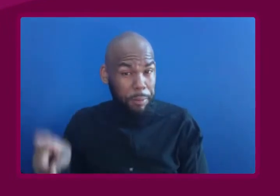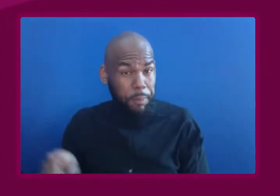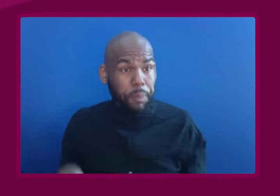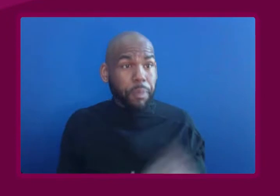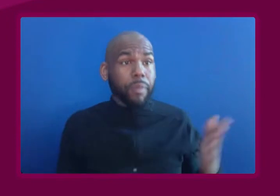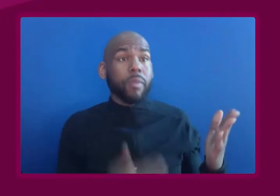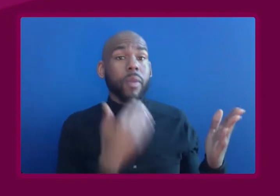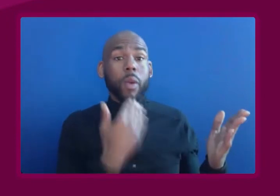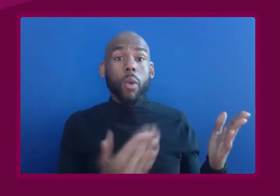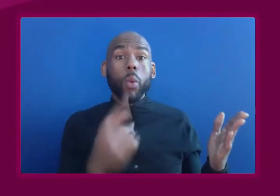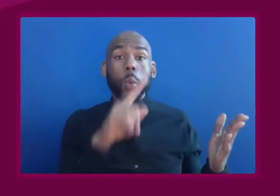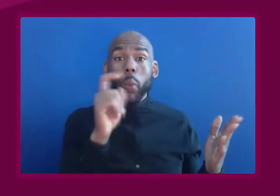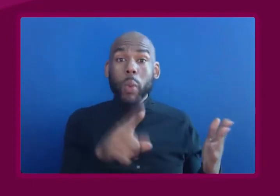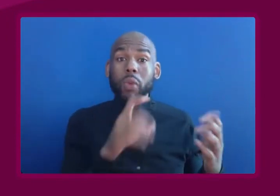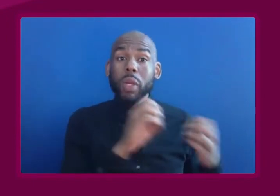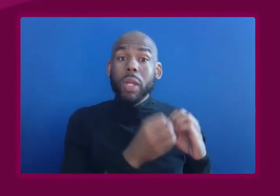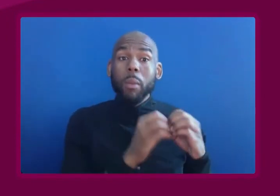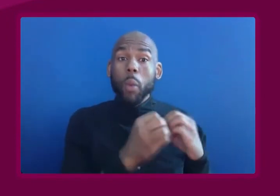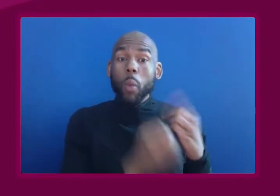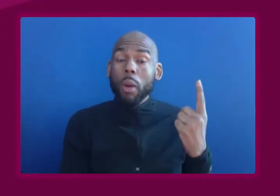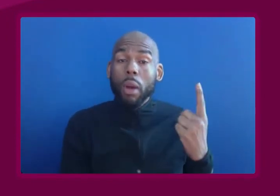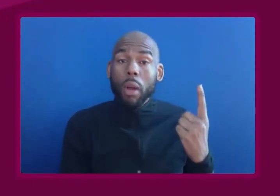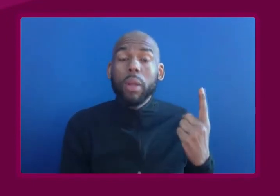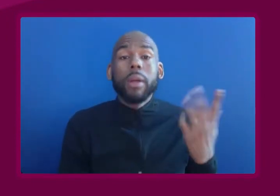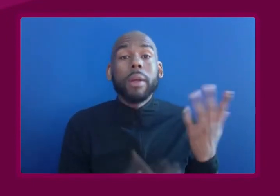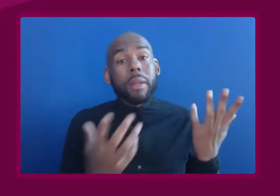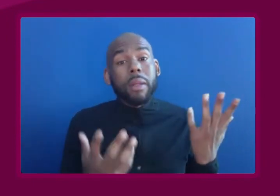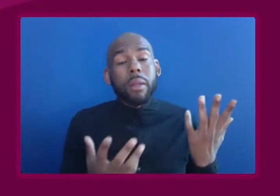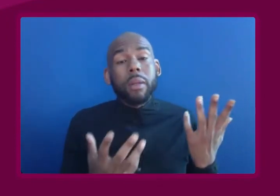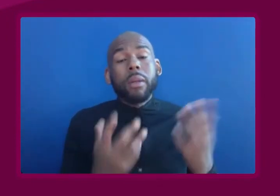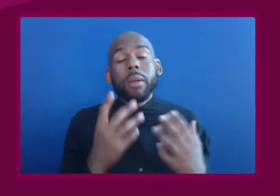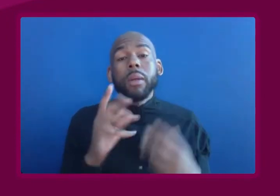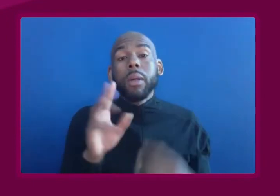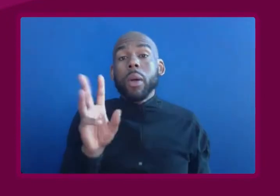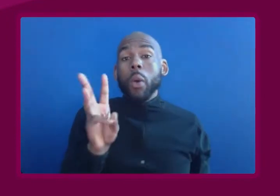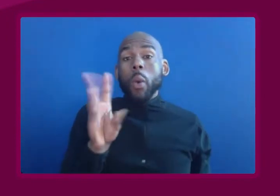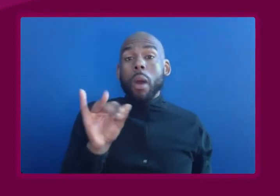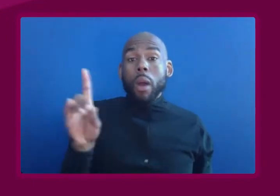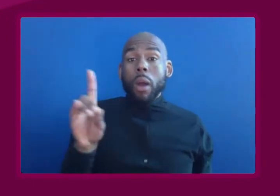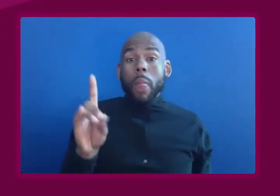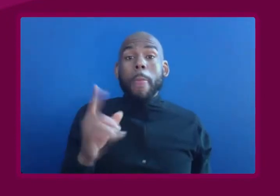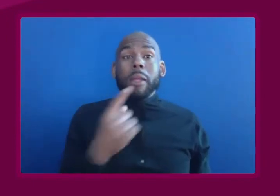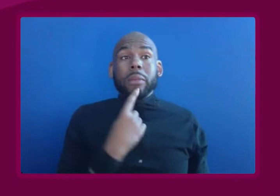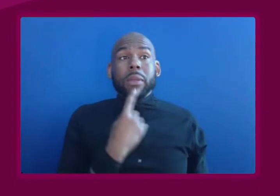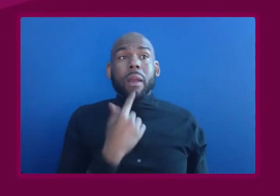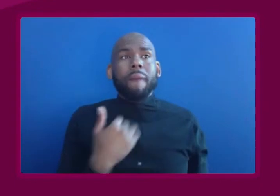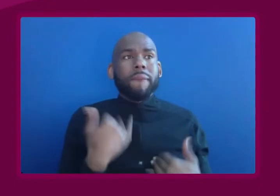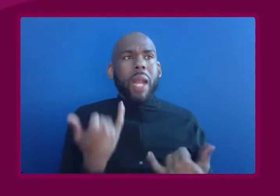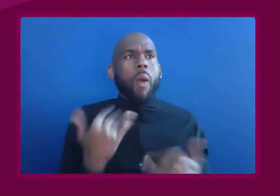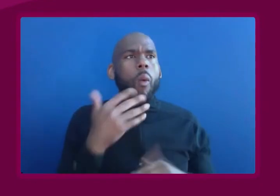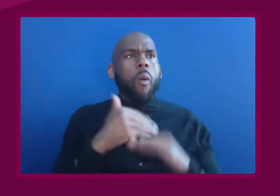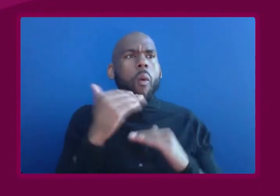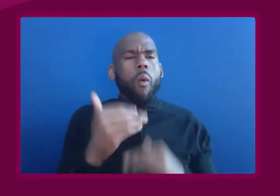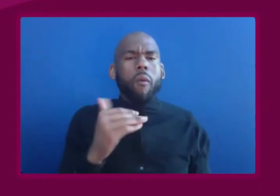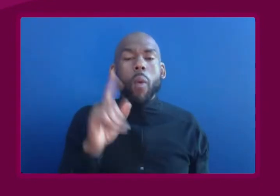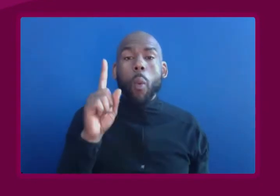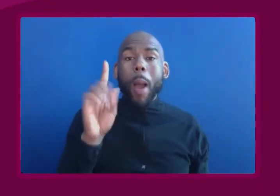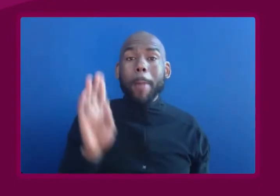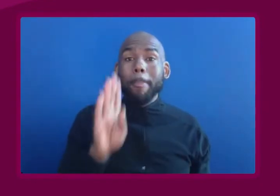And I think number one, World Health Organization says that there's over a billion people that